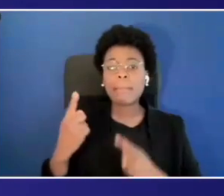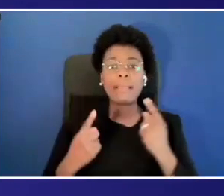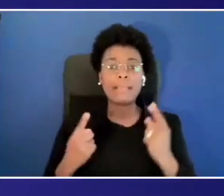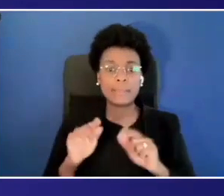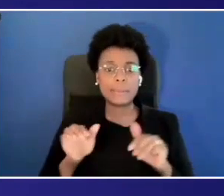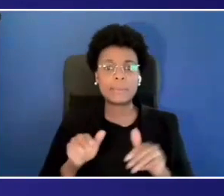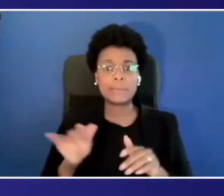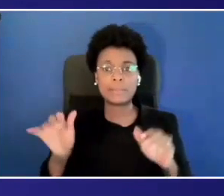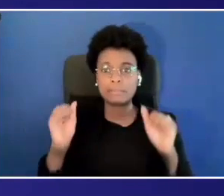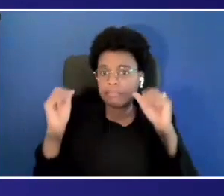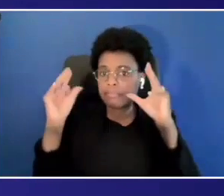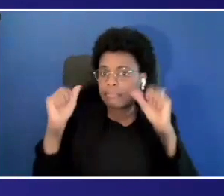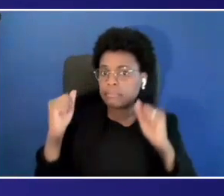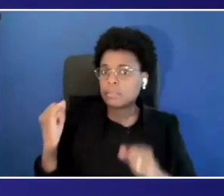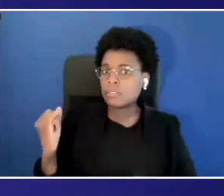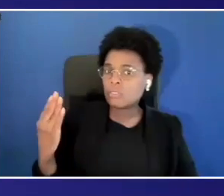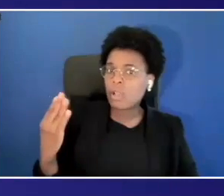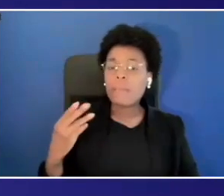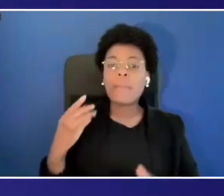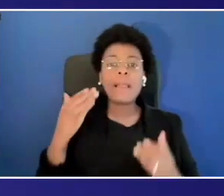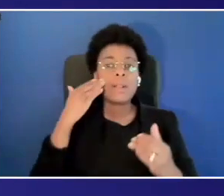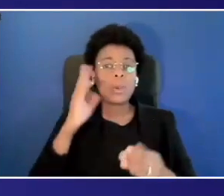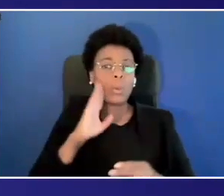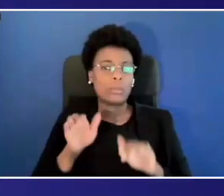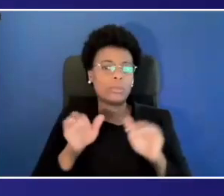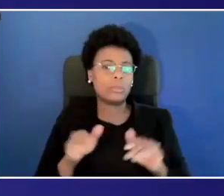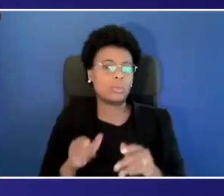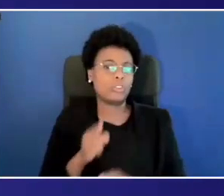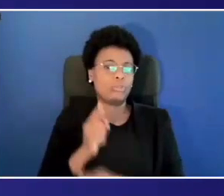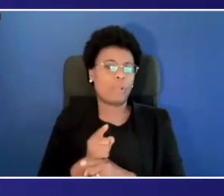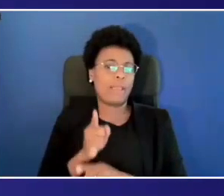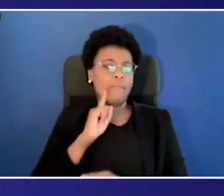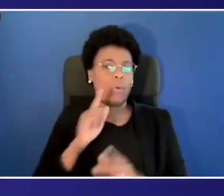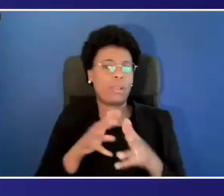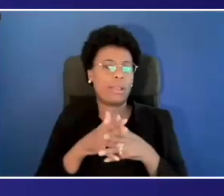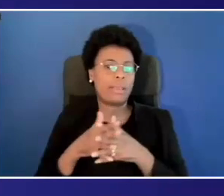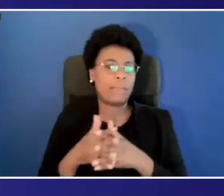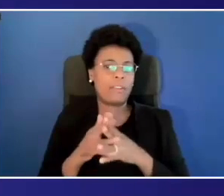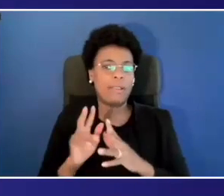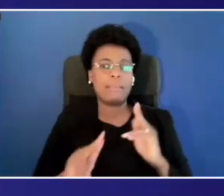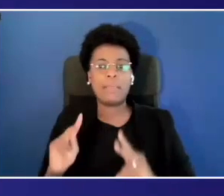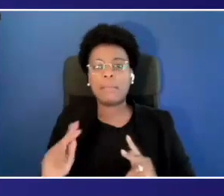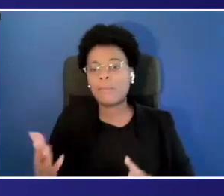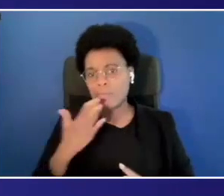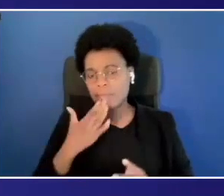And I know he's going to do what's right for the American people. Thanks for giving me the chance to share this.